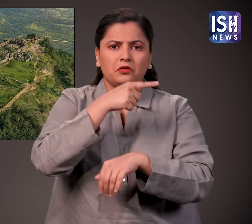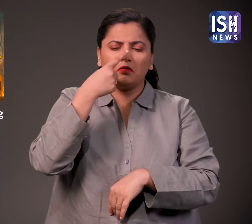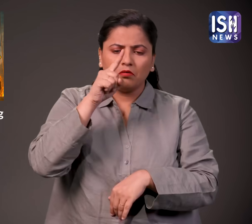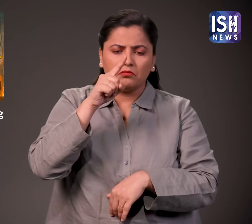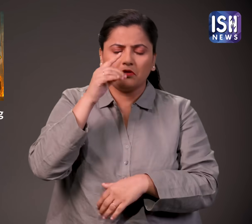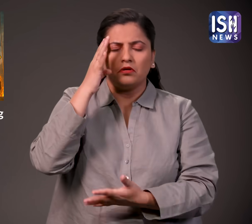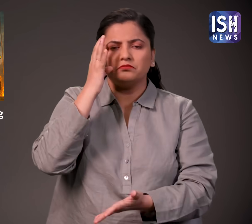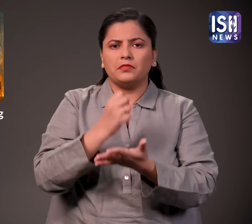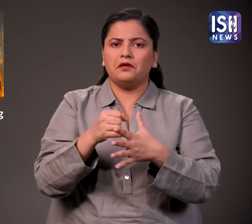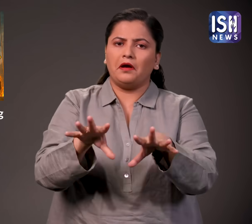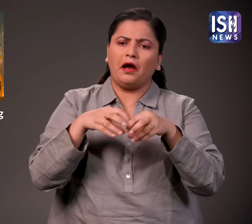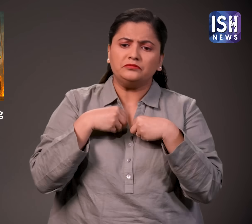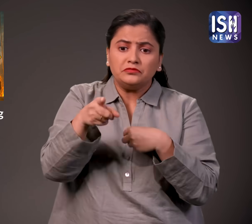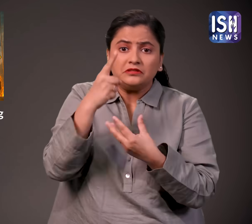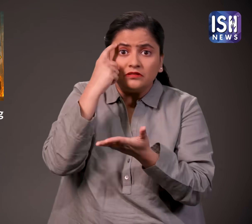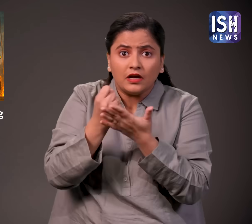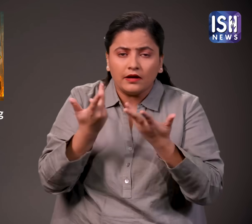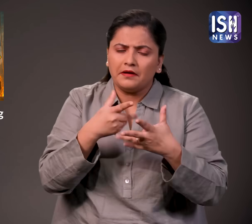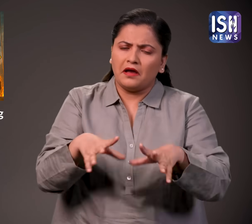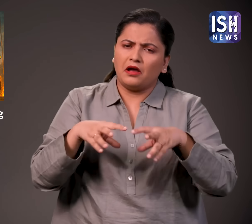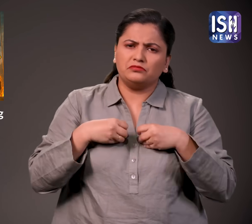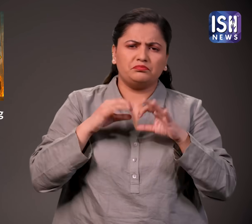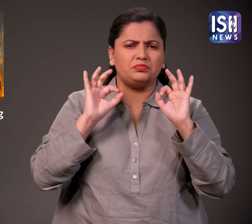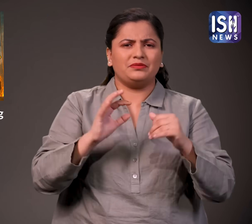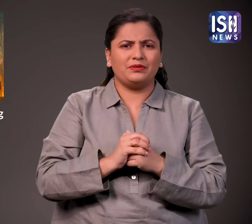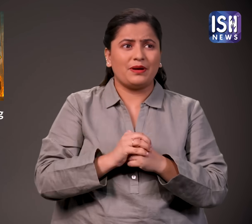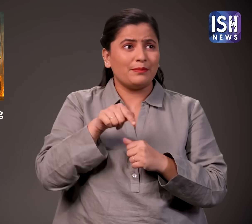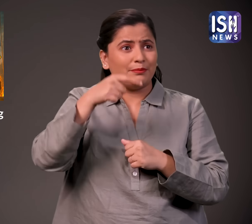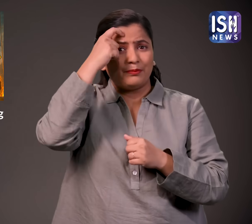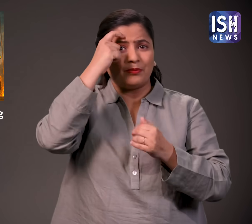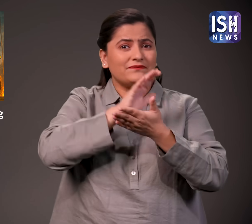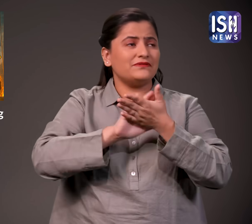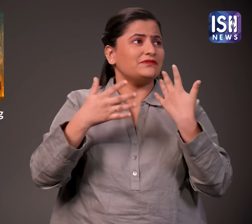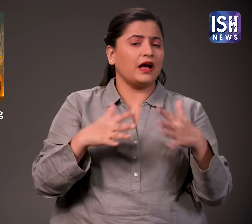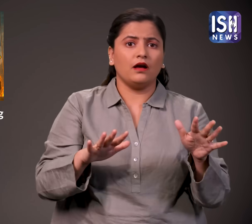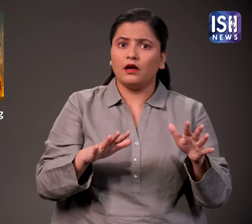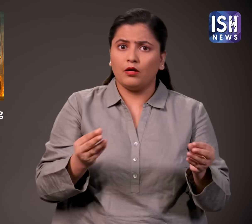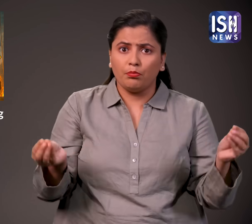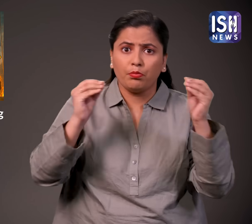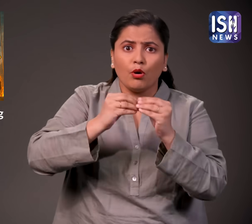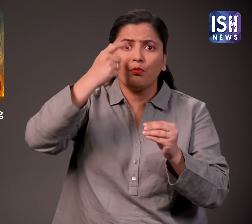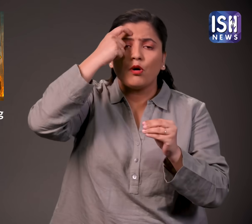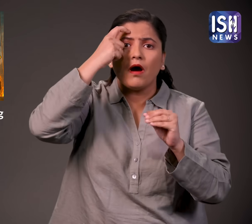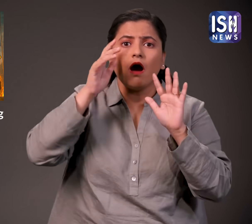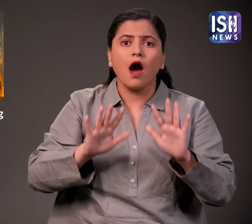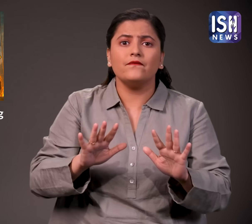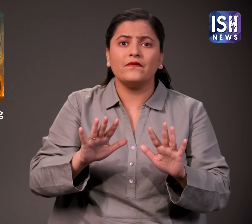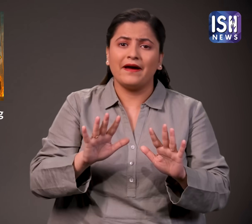Thailand accepted the decision, but the problem didn’t end there.